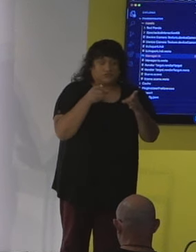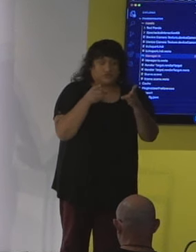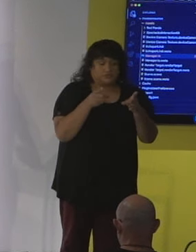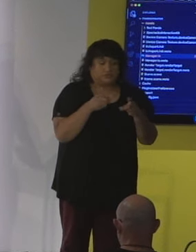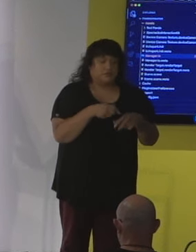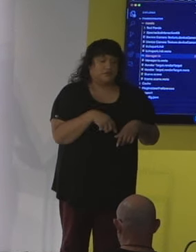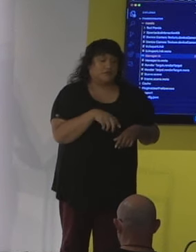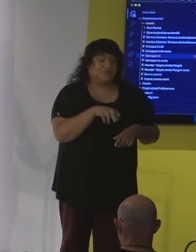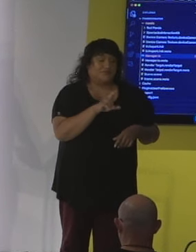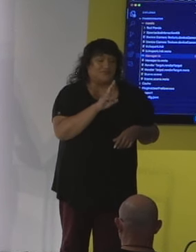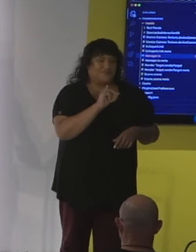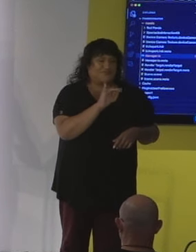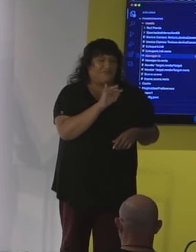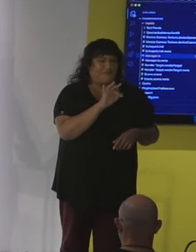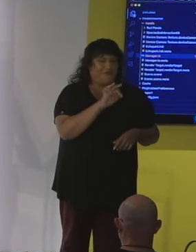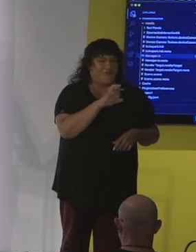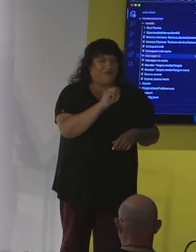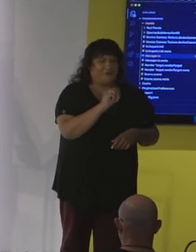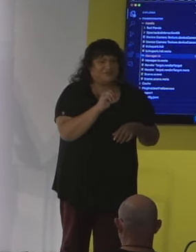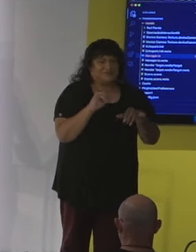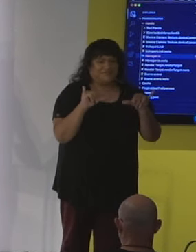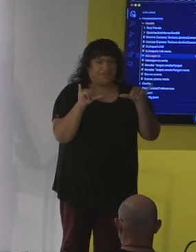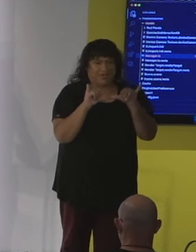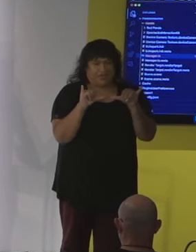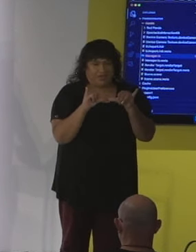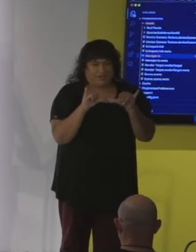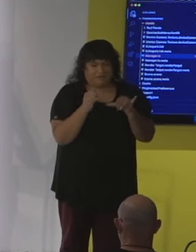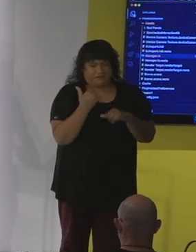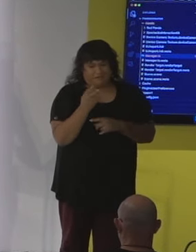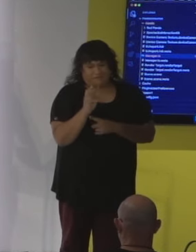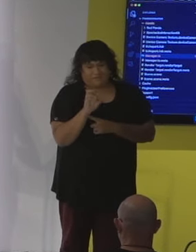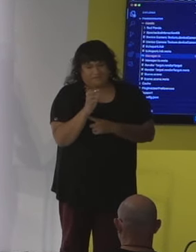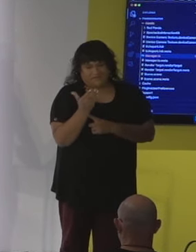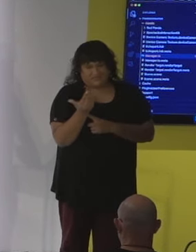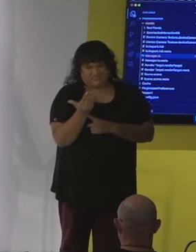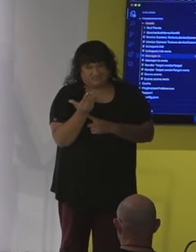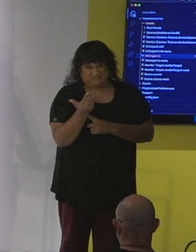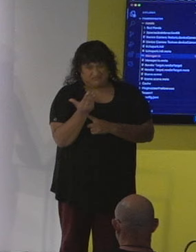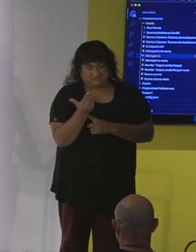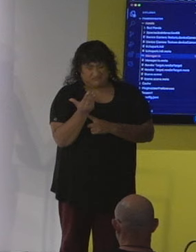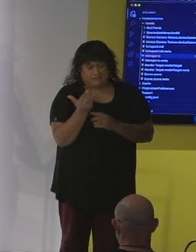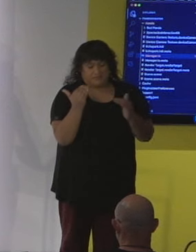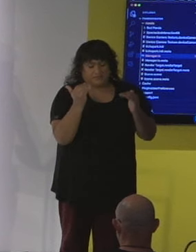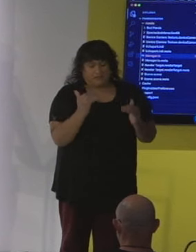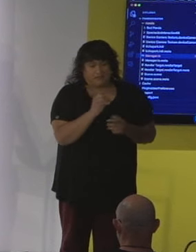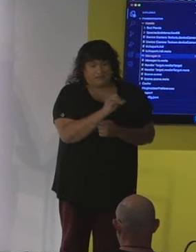Let's do it by like 15, and then up offset. (keys clacking)